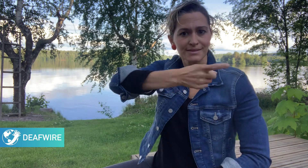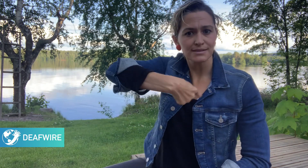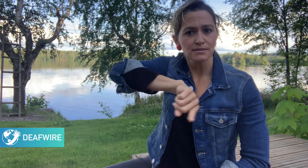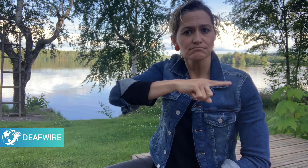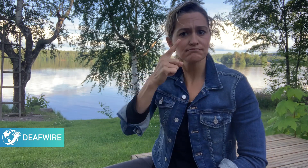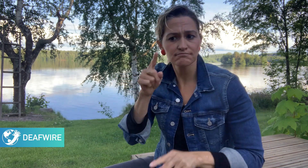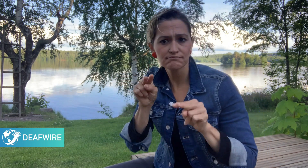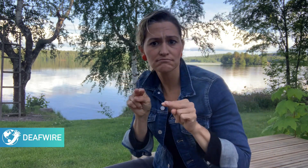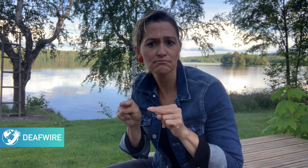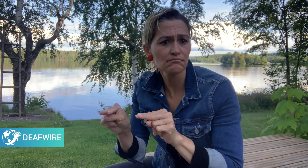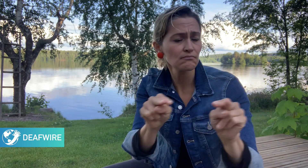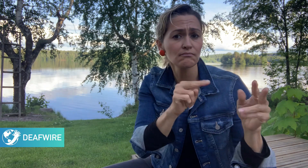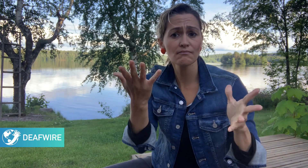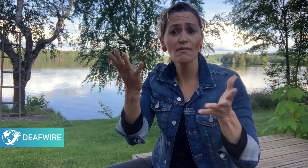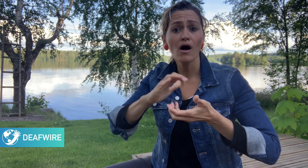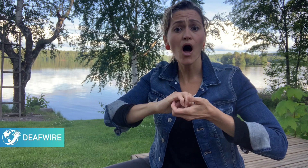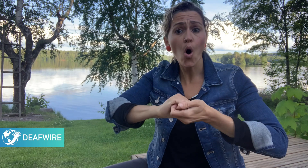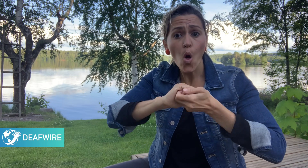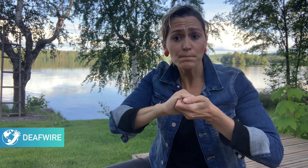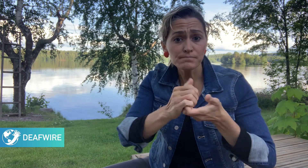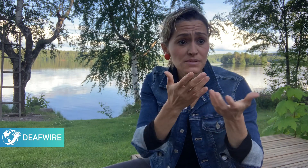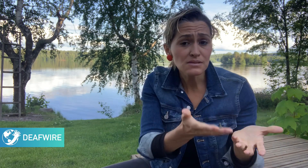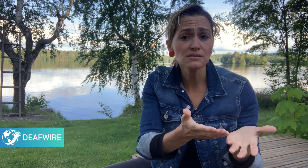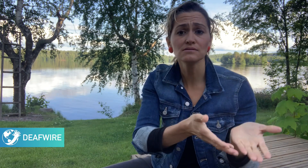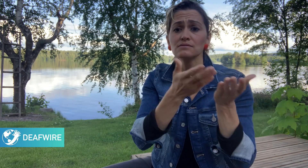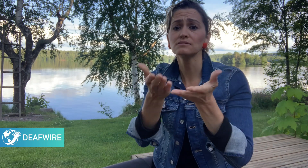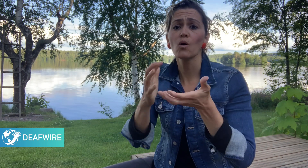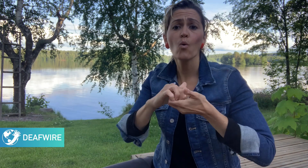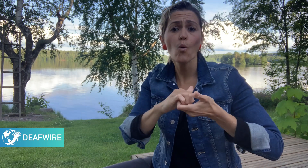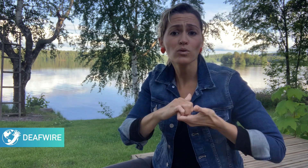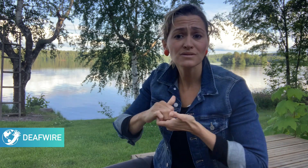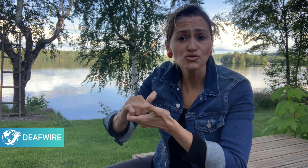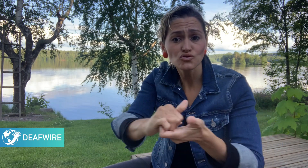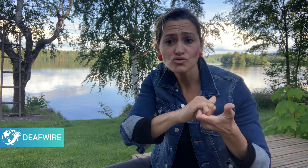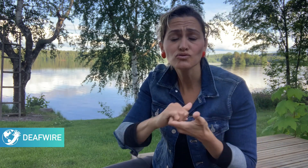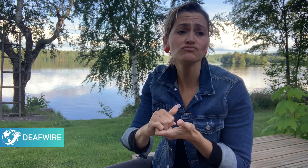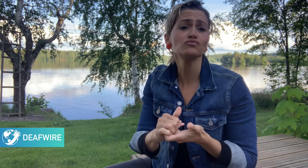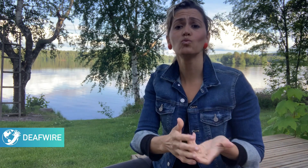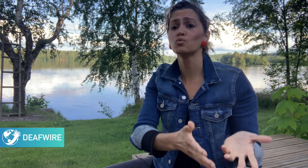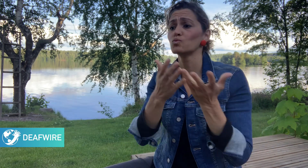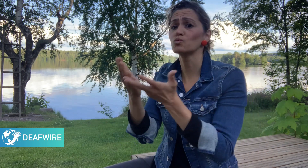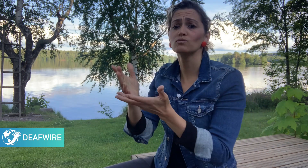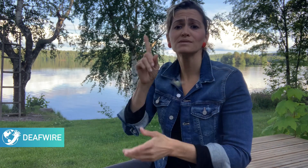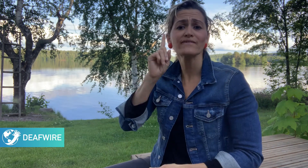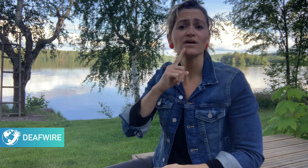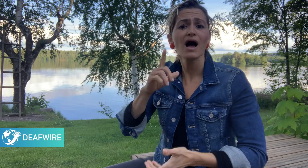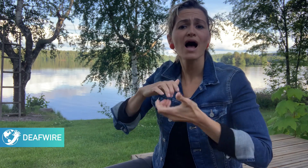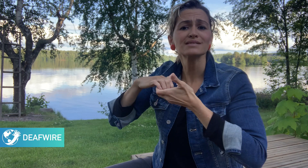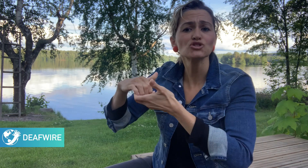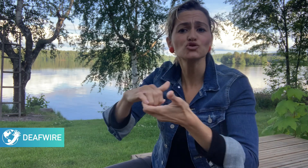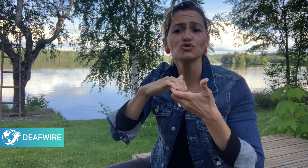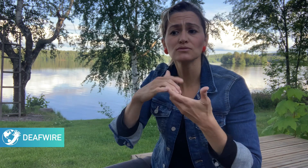own Deaf community spaces such as clubs,